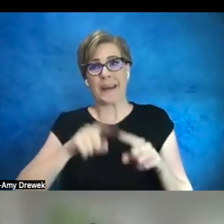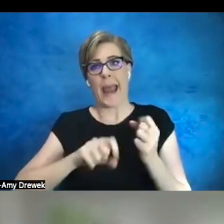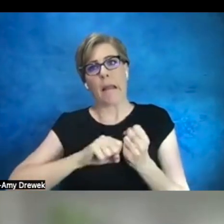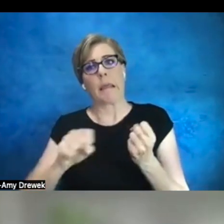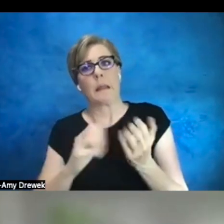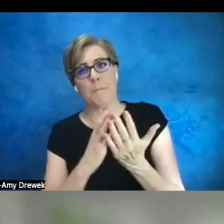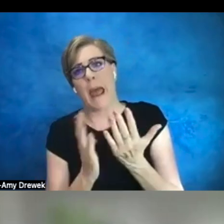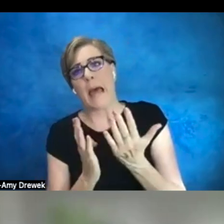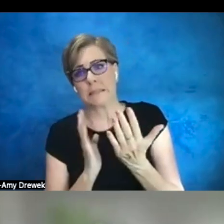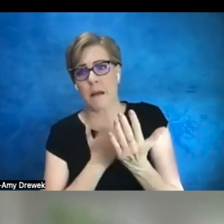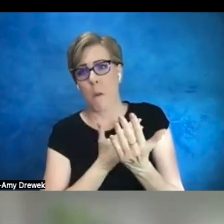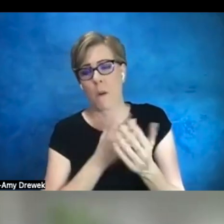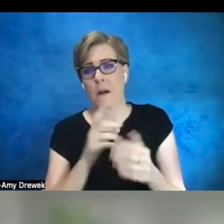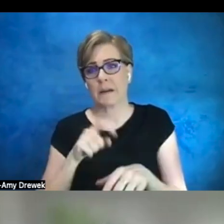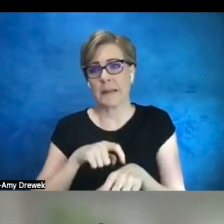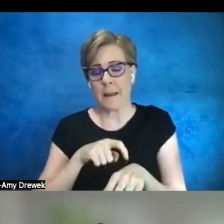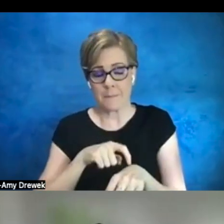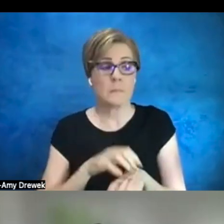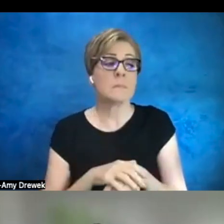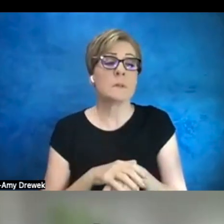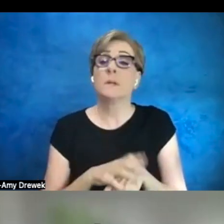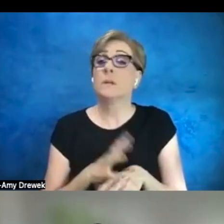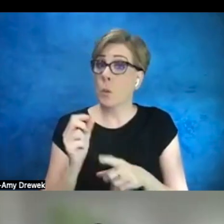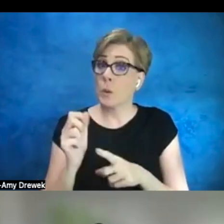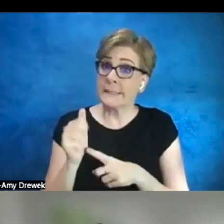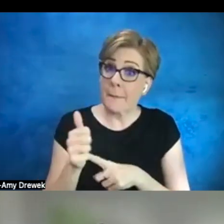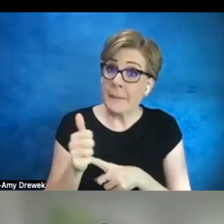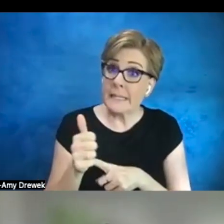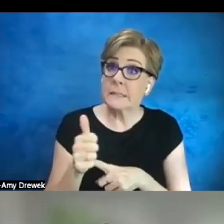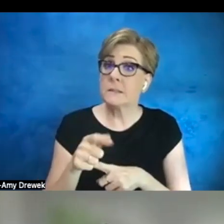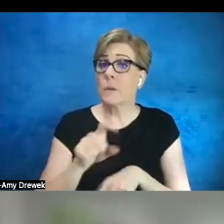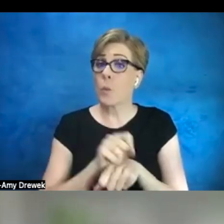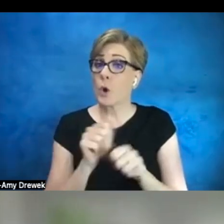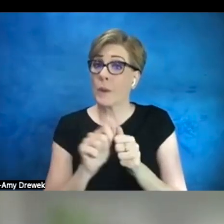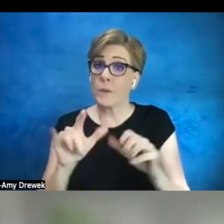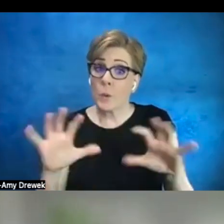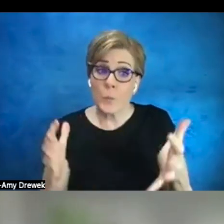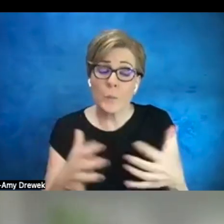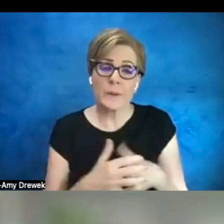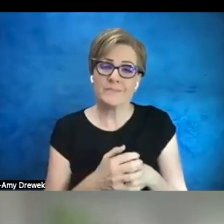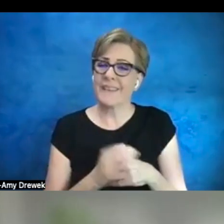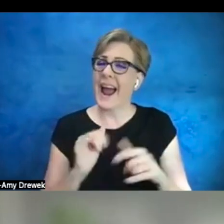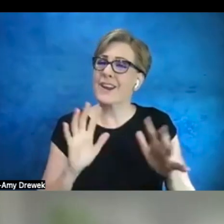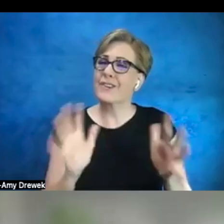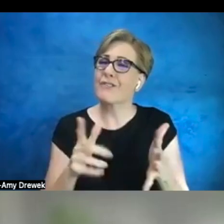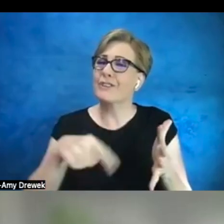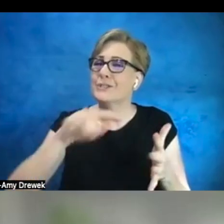But for the next 10 minutes, you will be with your group, and I encourage you to share out. You do